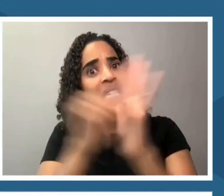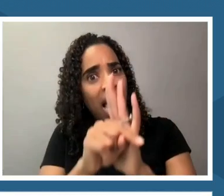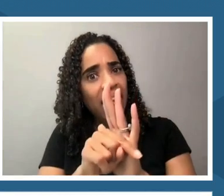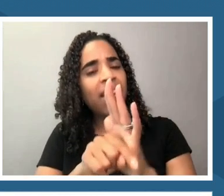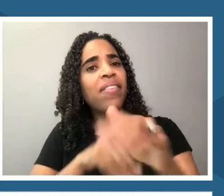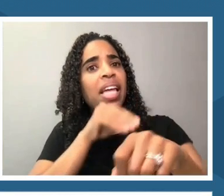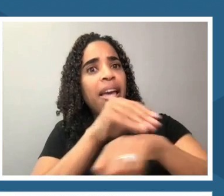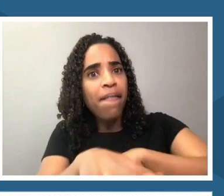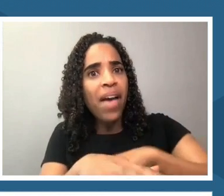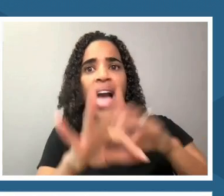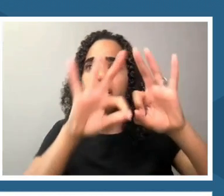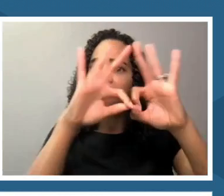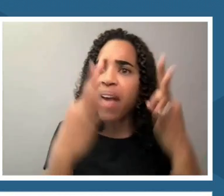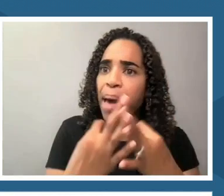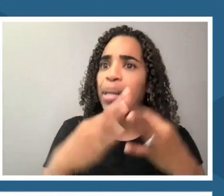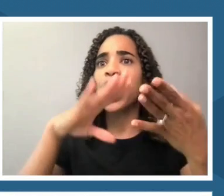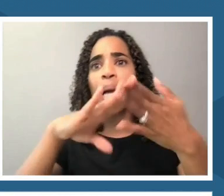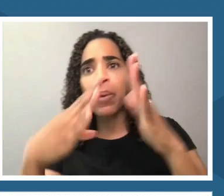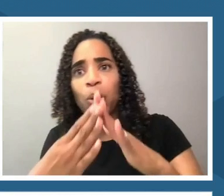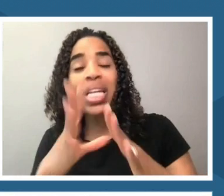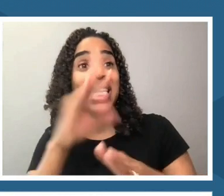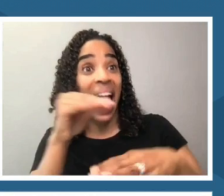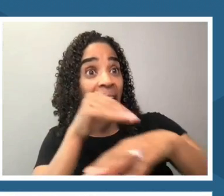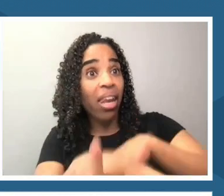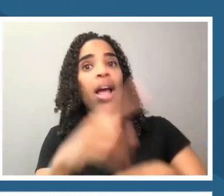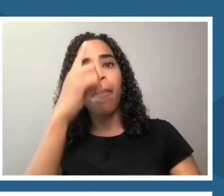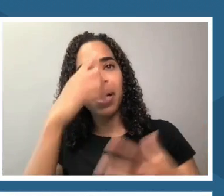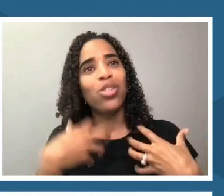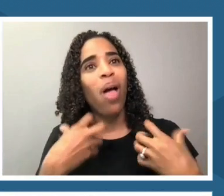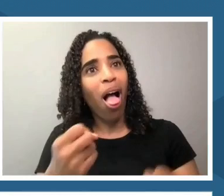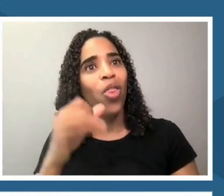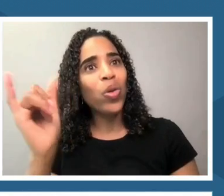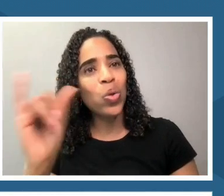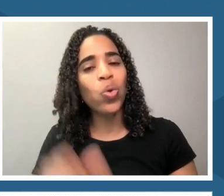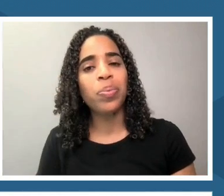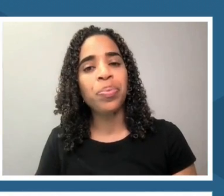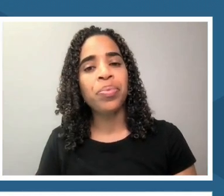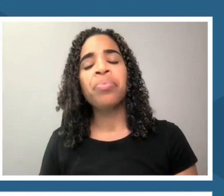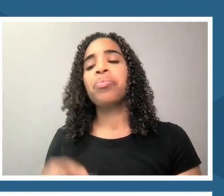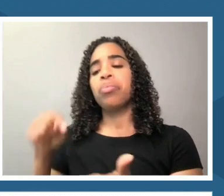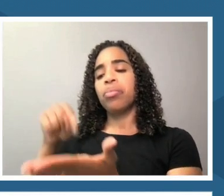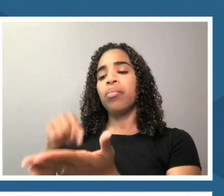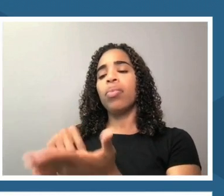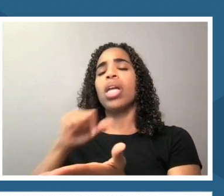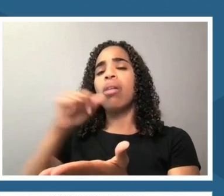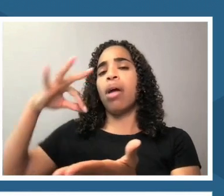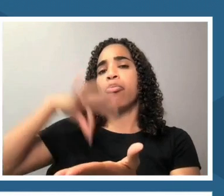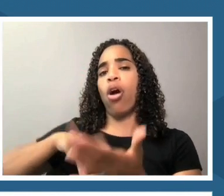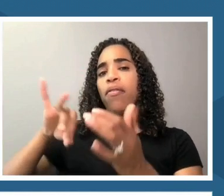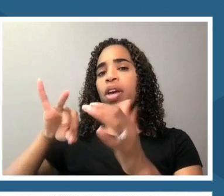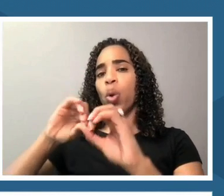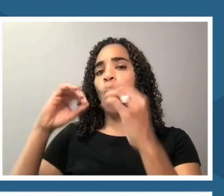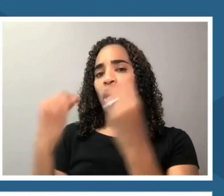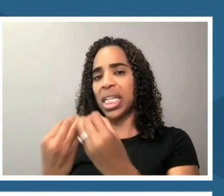and communities and their mental health is overlooked so for example according to a finding by the non-profit